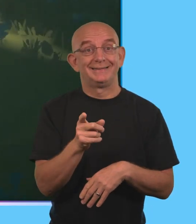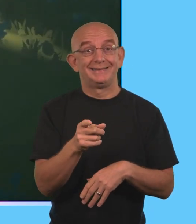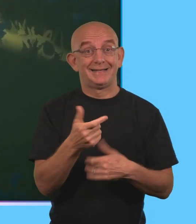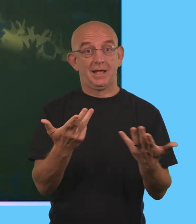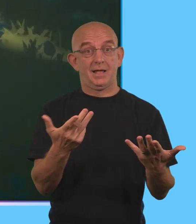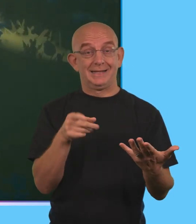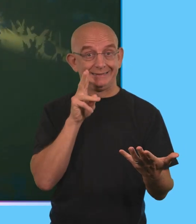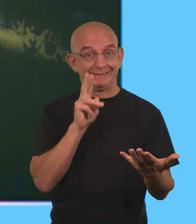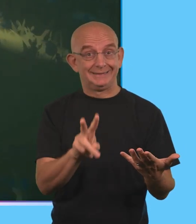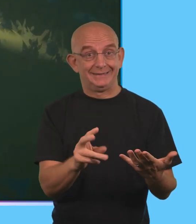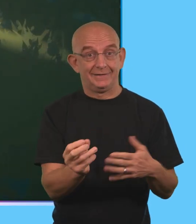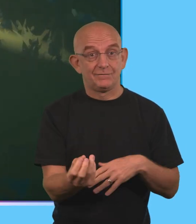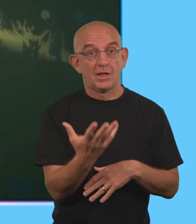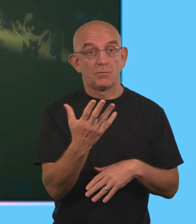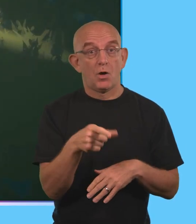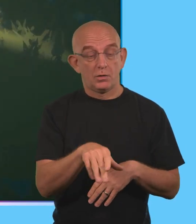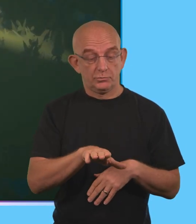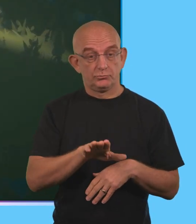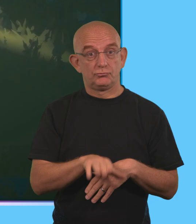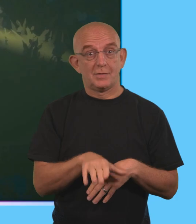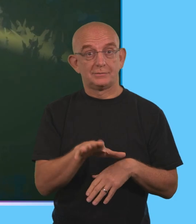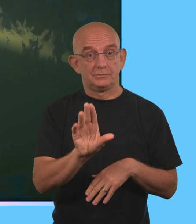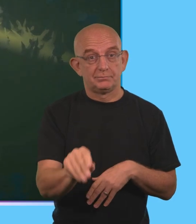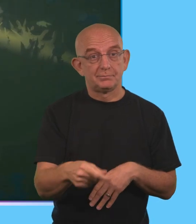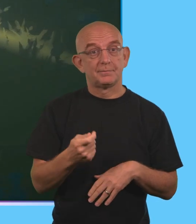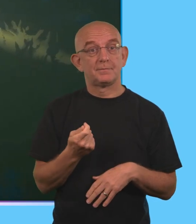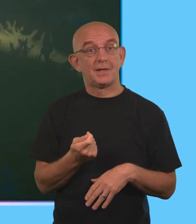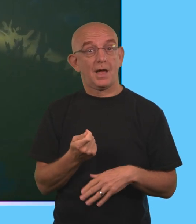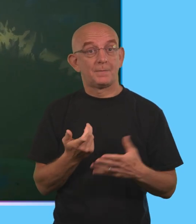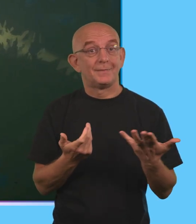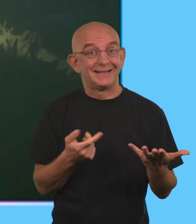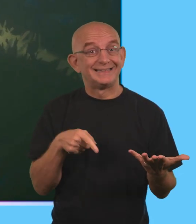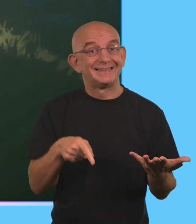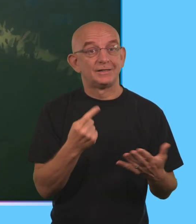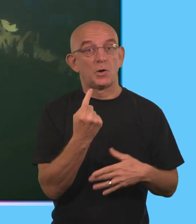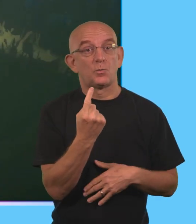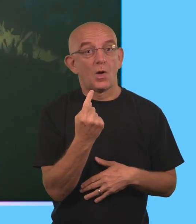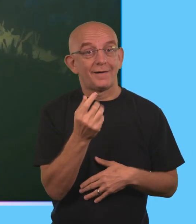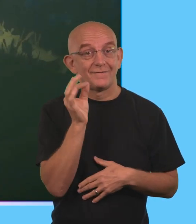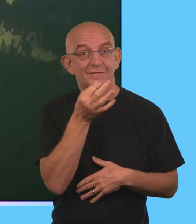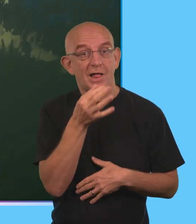You are now standing by a flower. Press space to pick it up. You've picked up one flower.